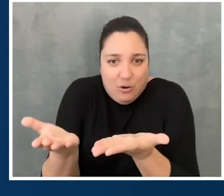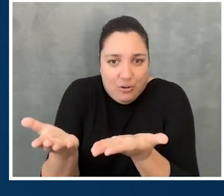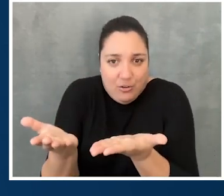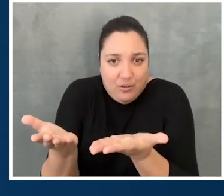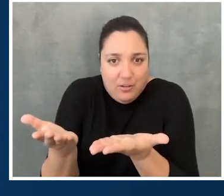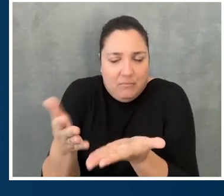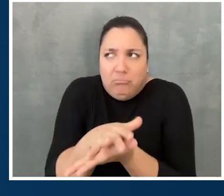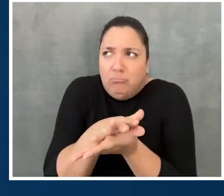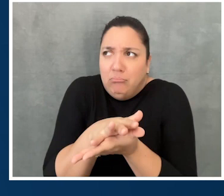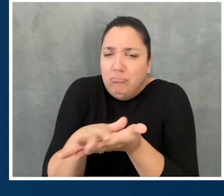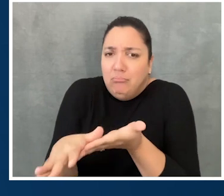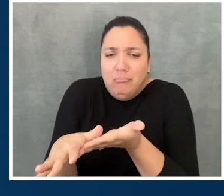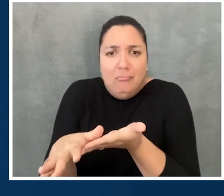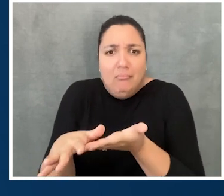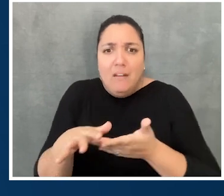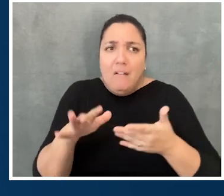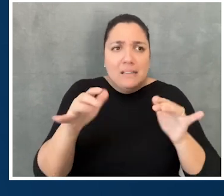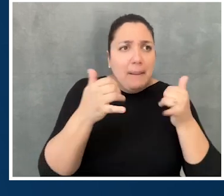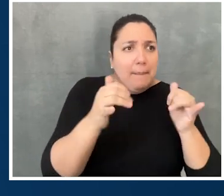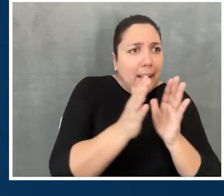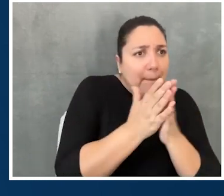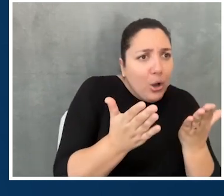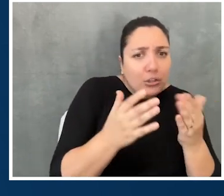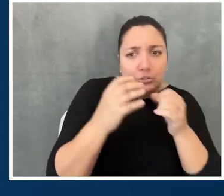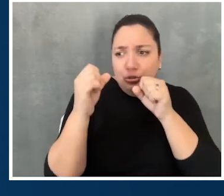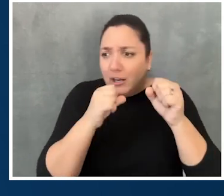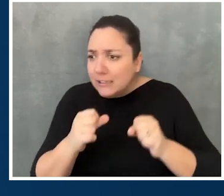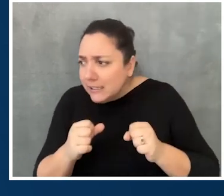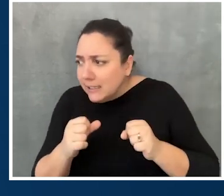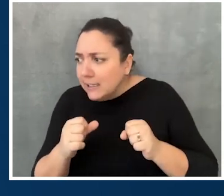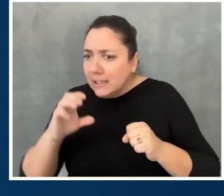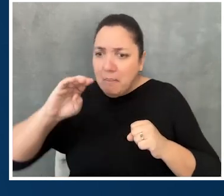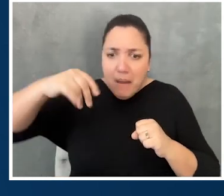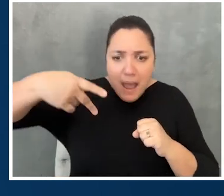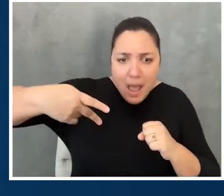It is a playbook, it's a strategy, it's a roadmap, it's everything and more.